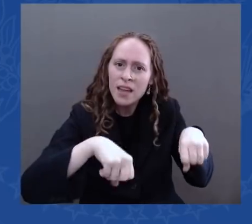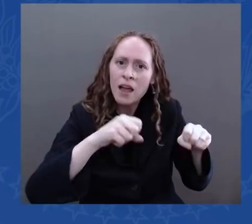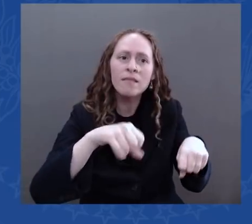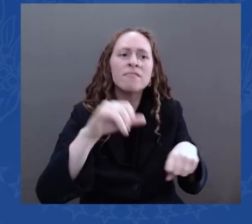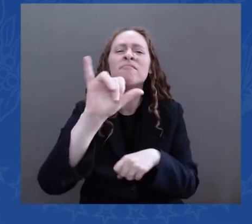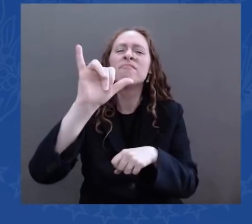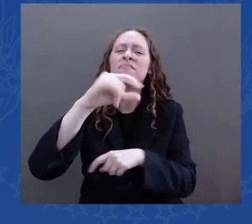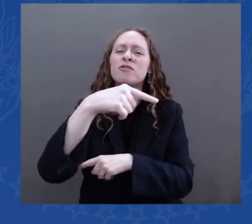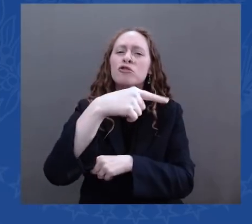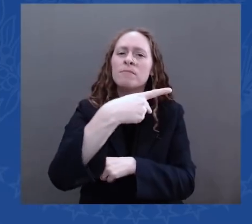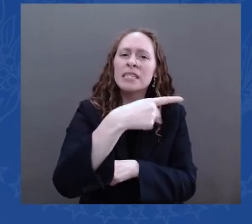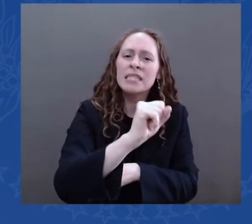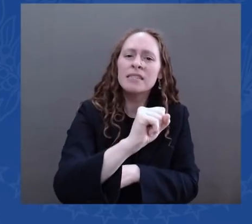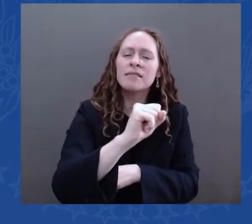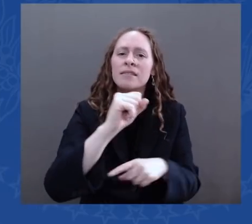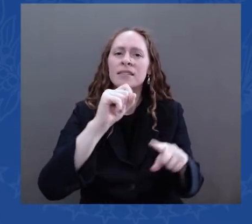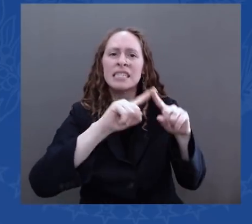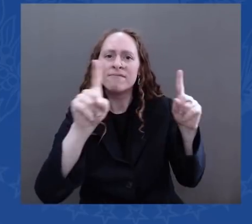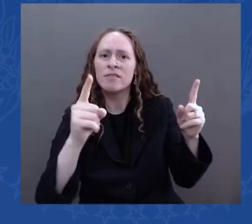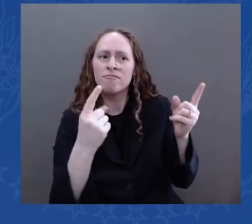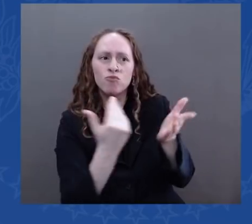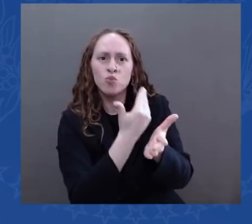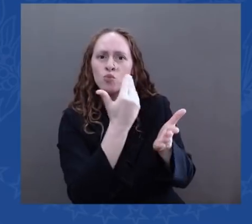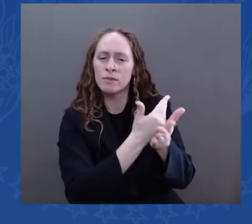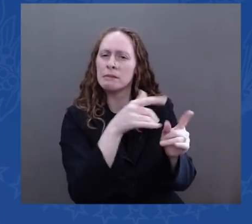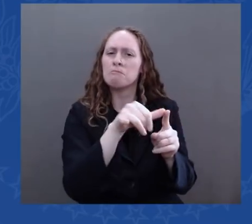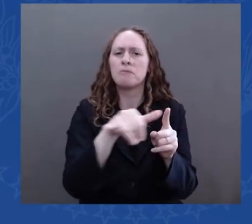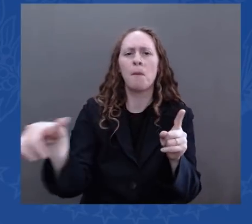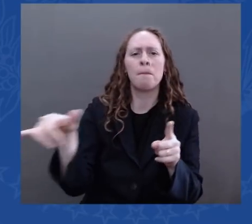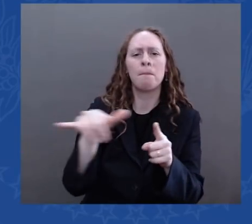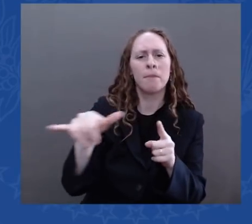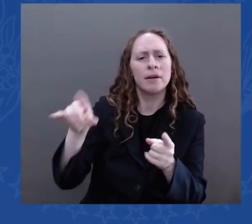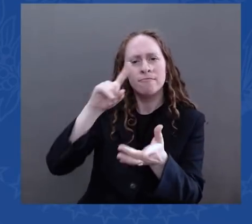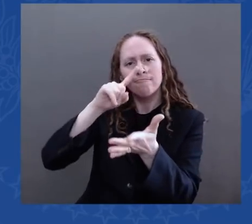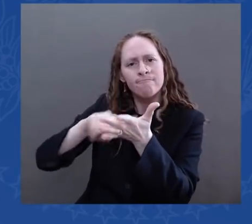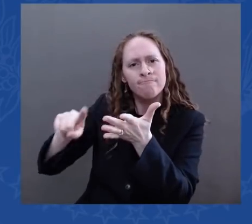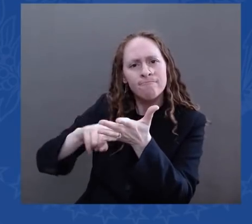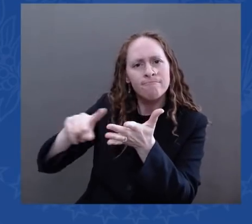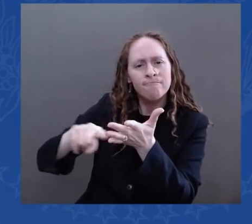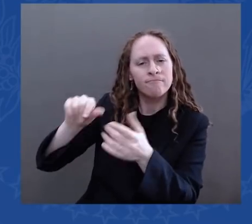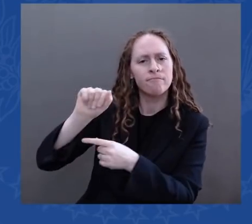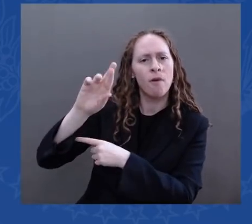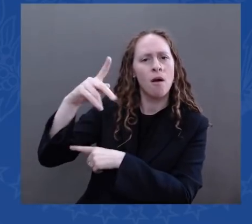detect, and treat diseases, including Alzheimer's, diabetes, cancers, and more.